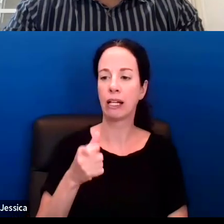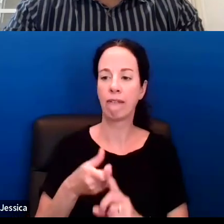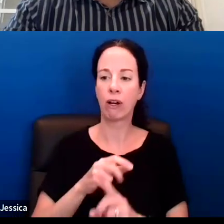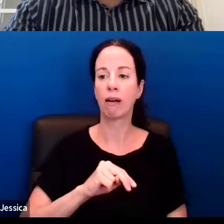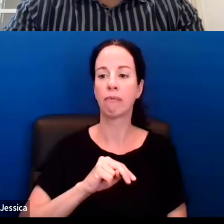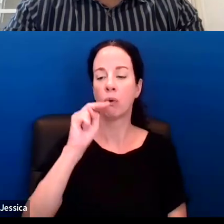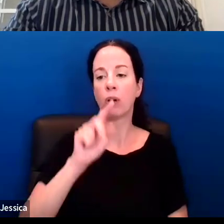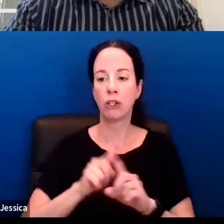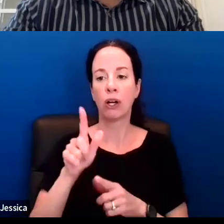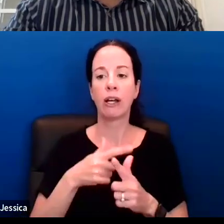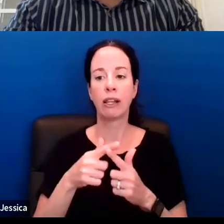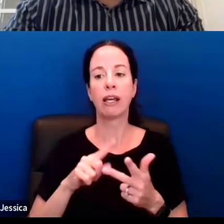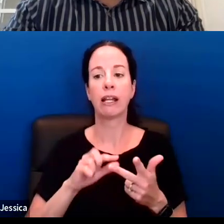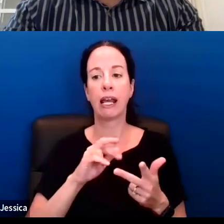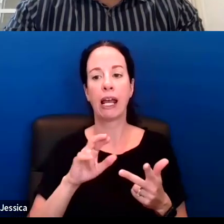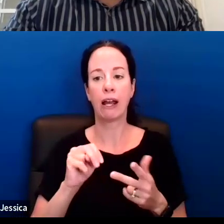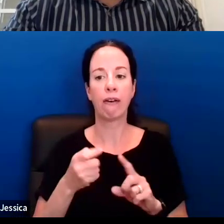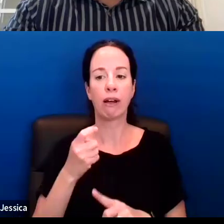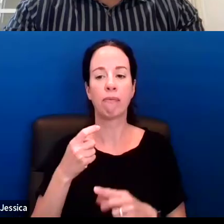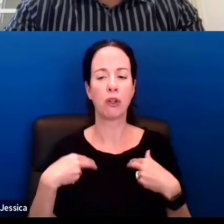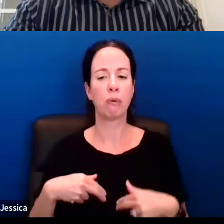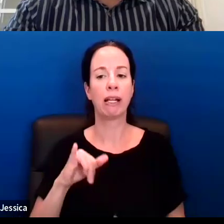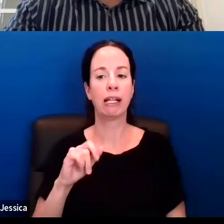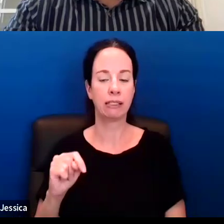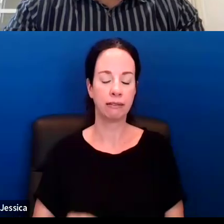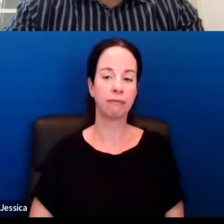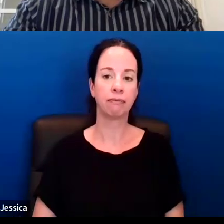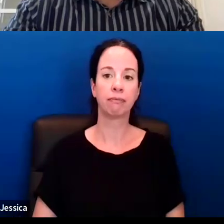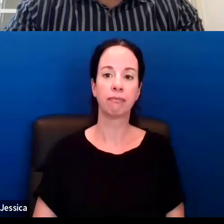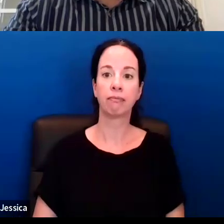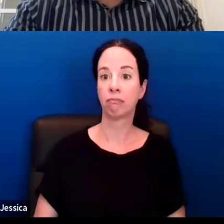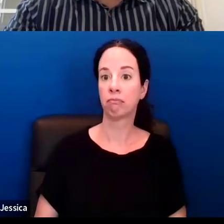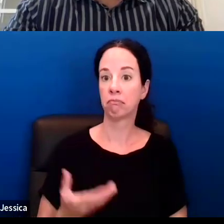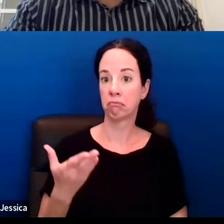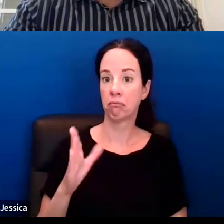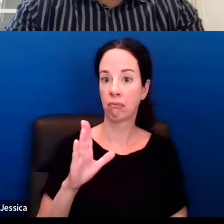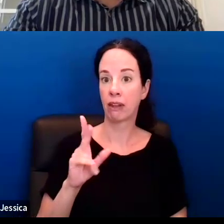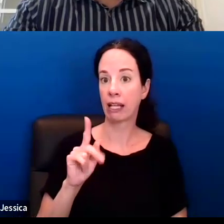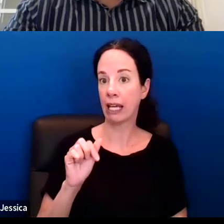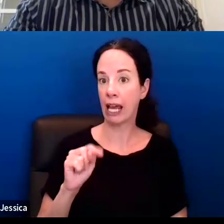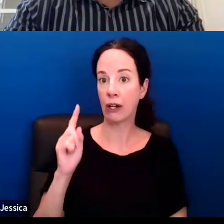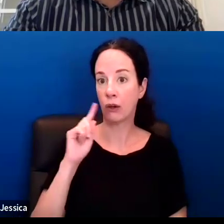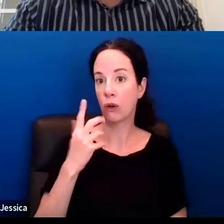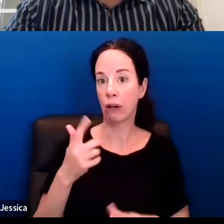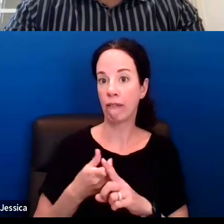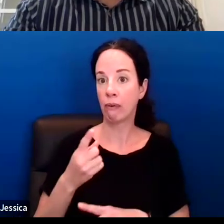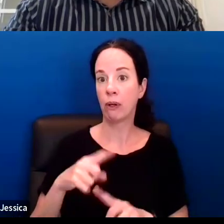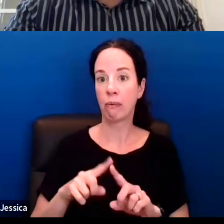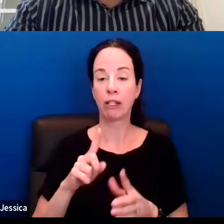from Human-I-T. And so, Kat, we've heard from you already. Let's start with Theresa. Theresa,